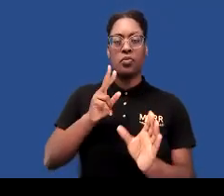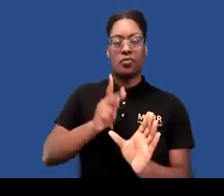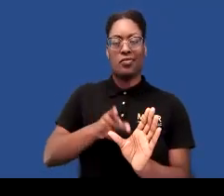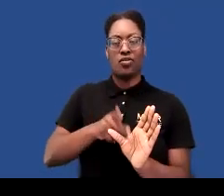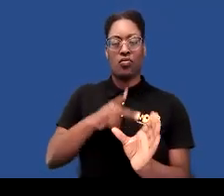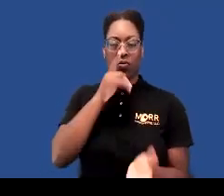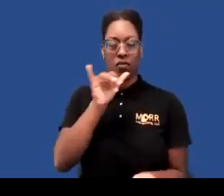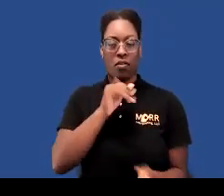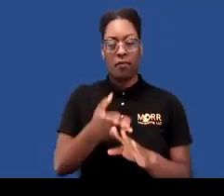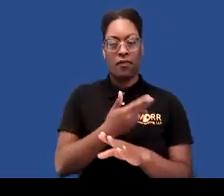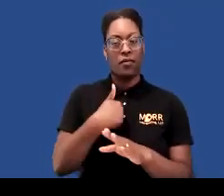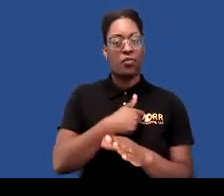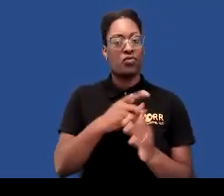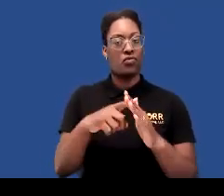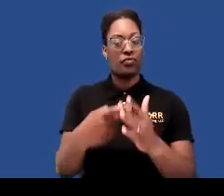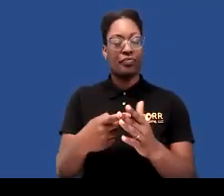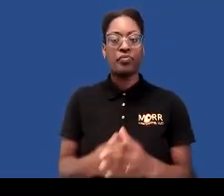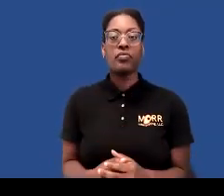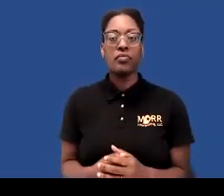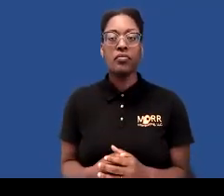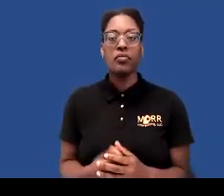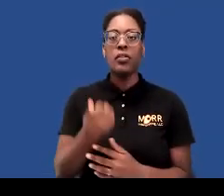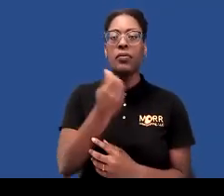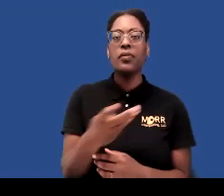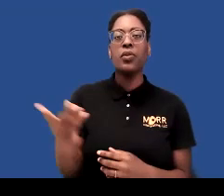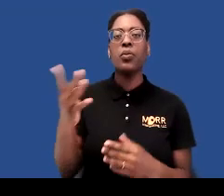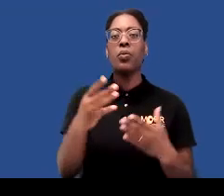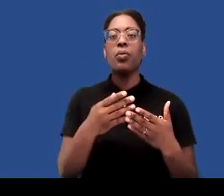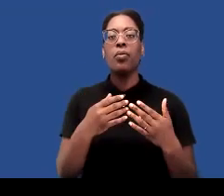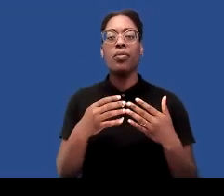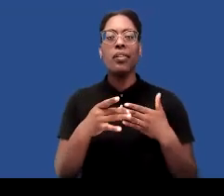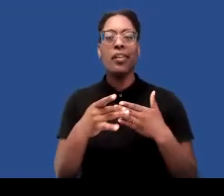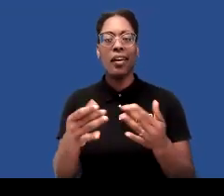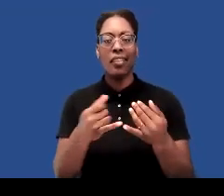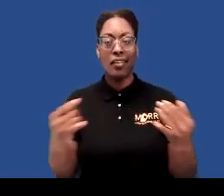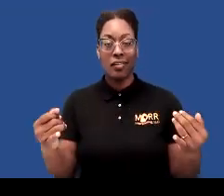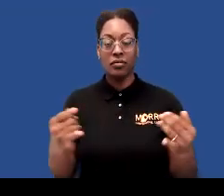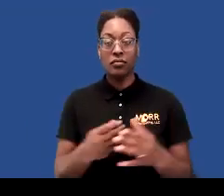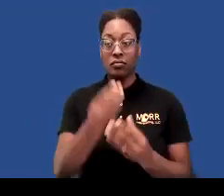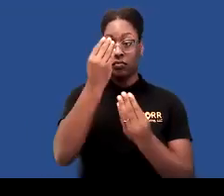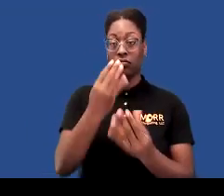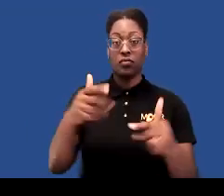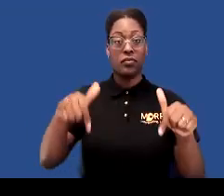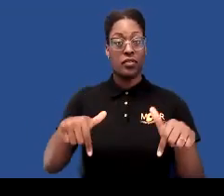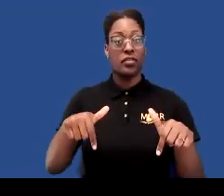before we get started. I want to note a few guidelines. Please note that this webinar is being recorded, and it will be posted